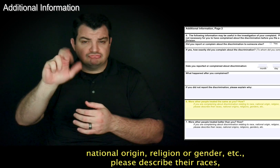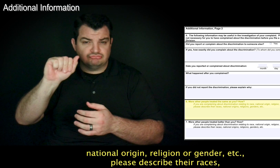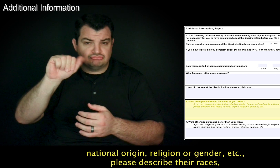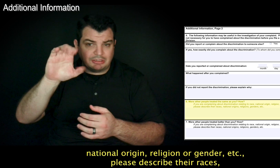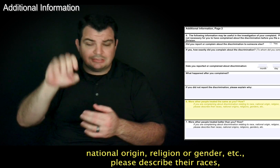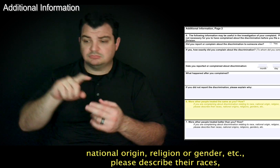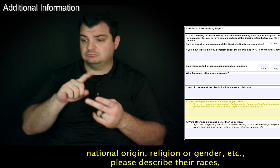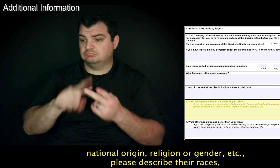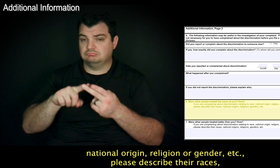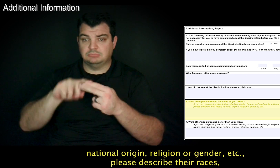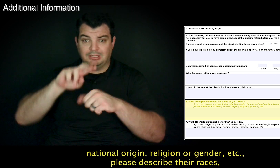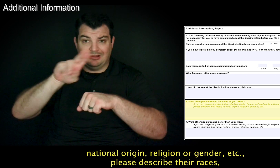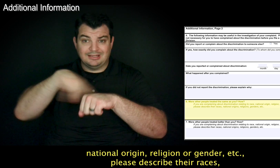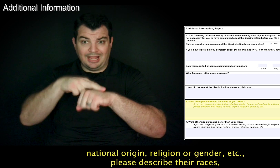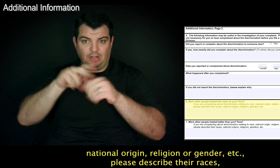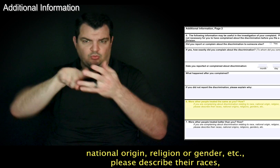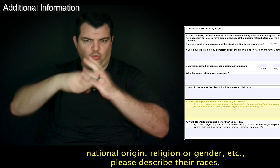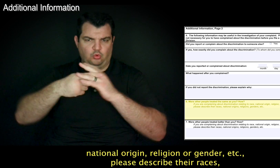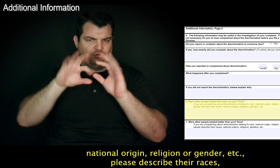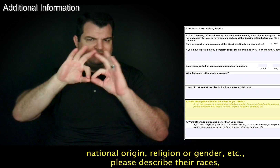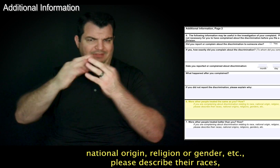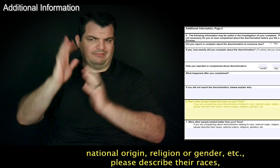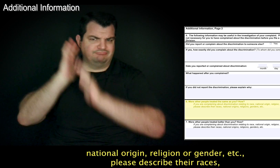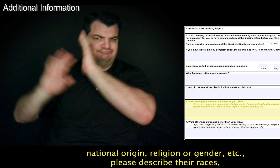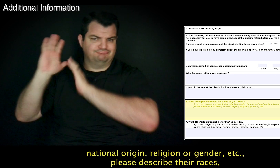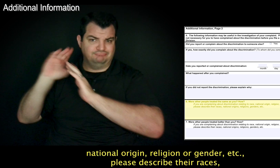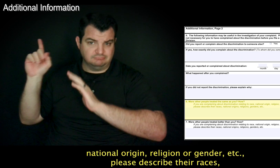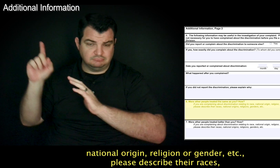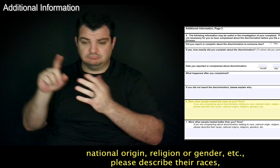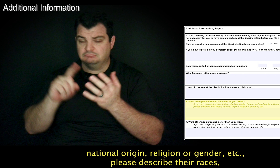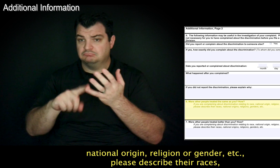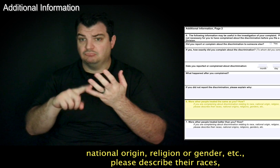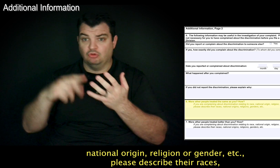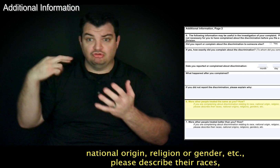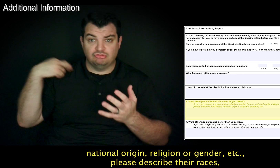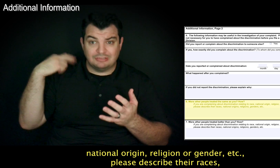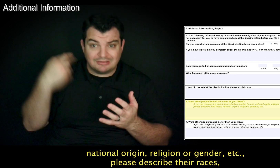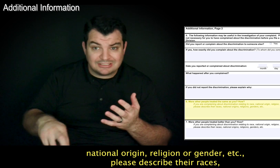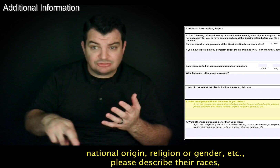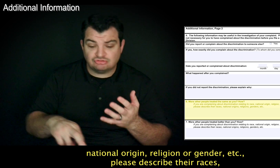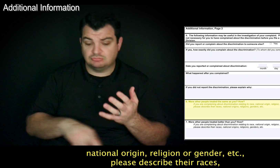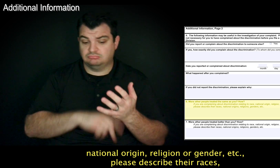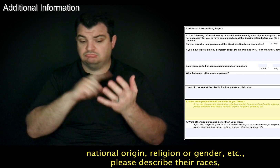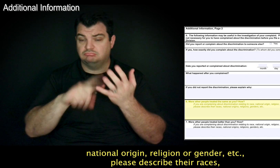national origin, religion or gender, etc., please describe their races,